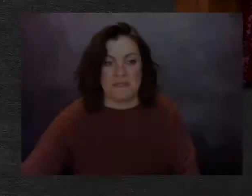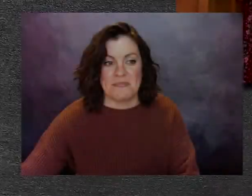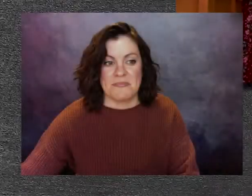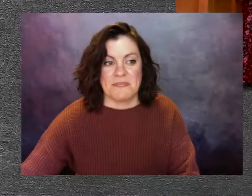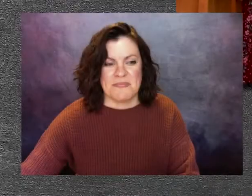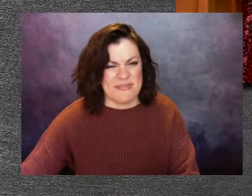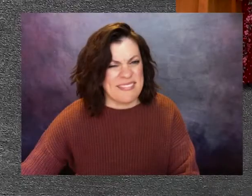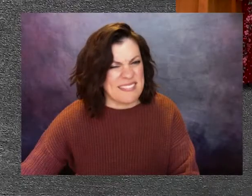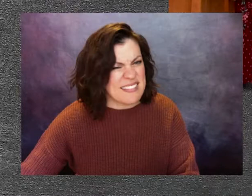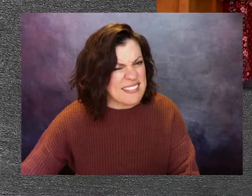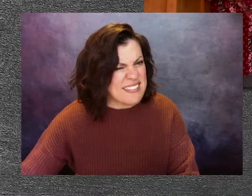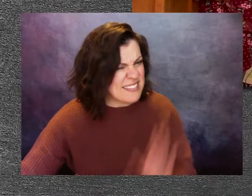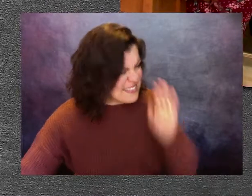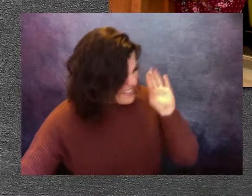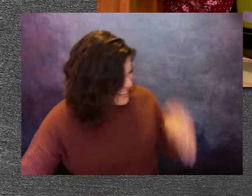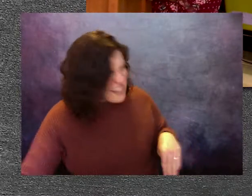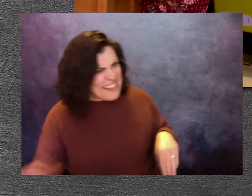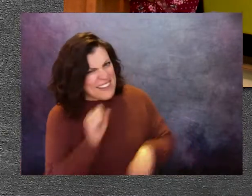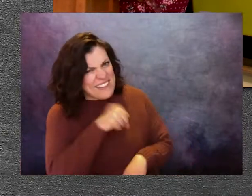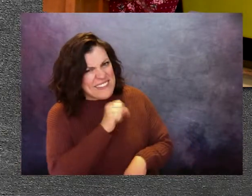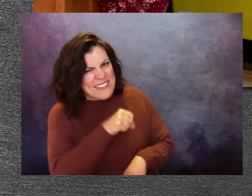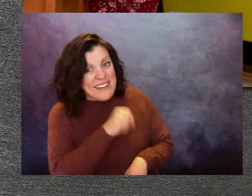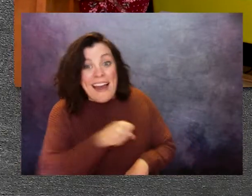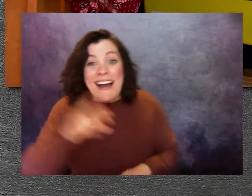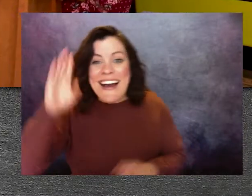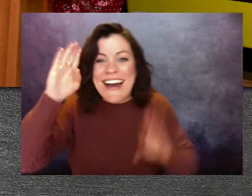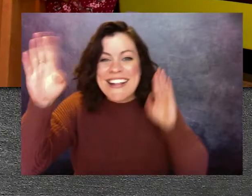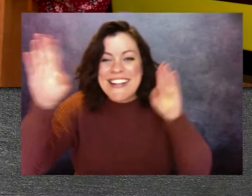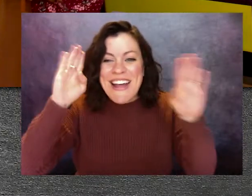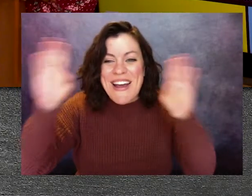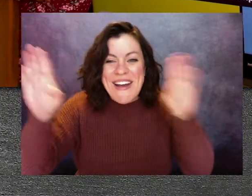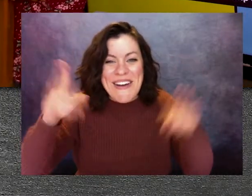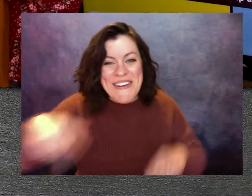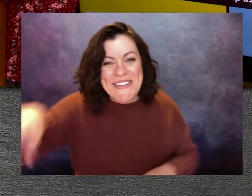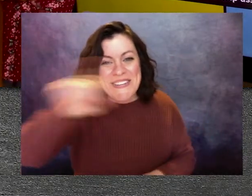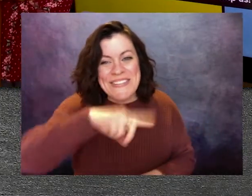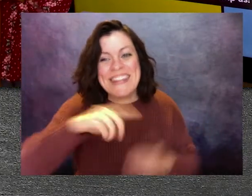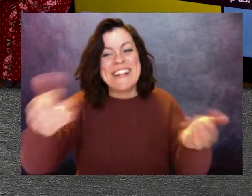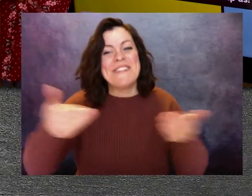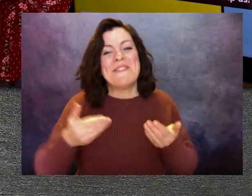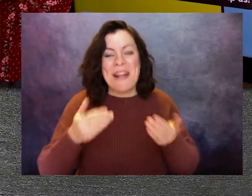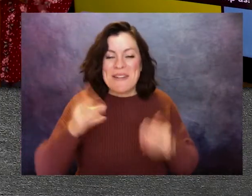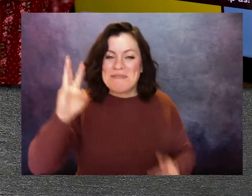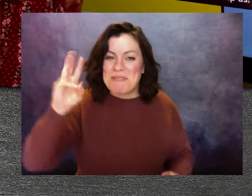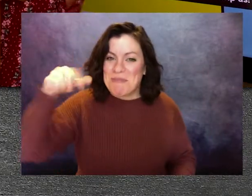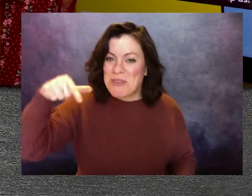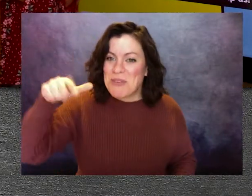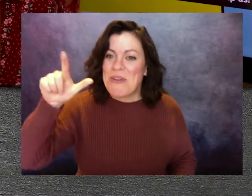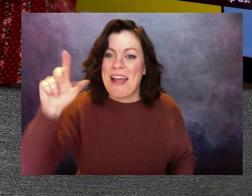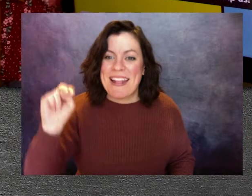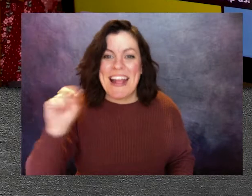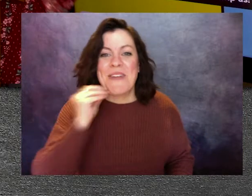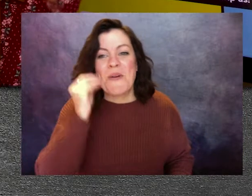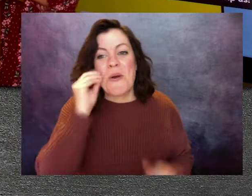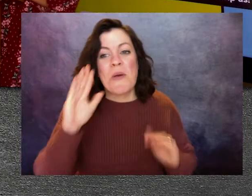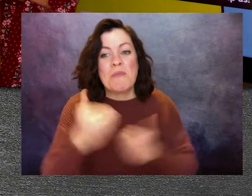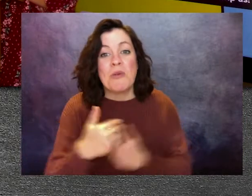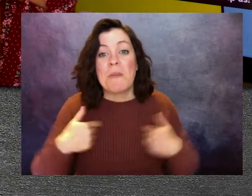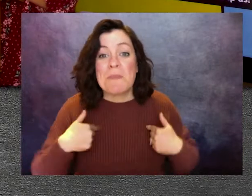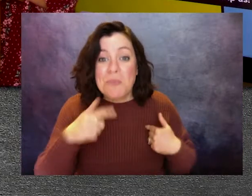I know I'm. Hello, everybody. Welcome to WQLN Homeroom. I'm Ms. Bryan. And this is Candy.